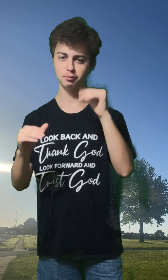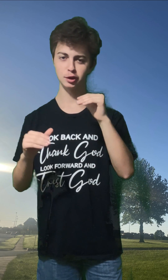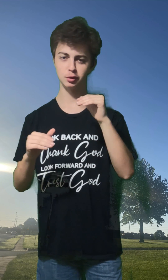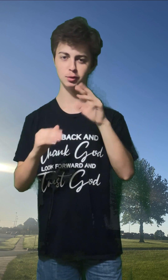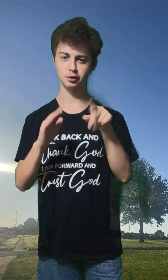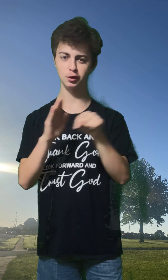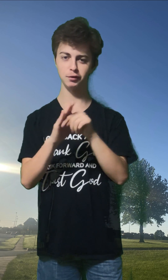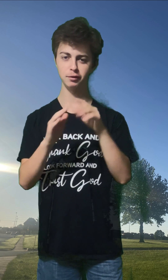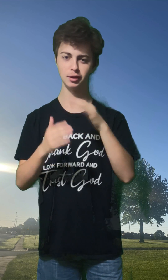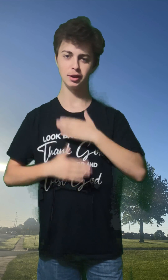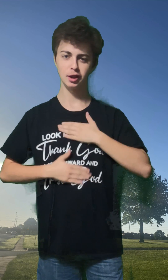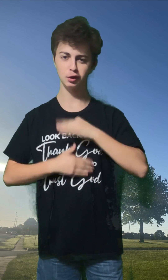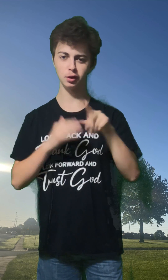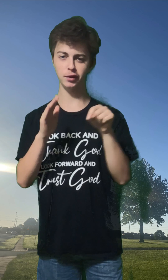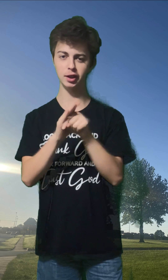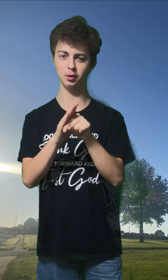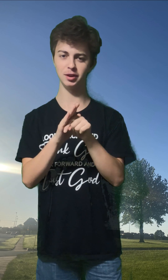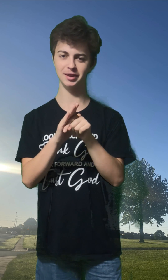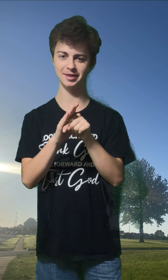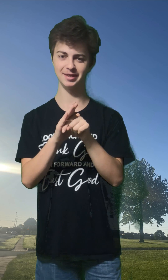Hope you enjoy the video!